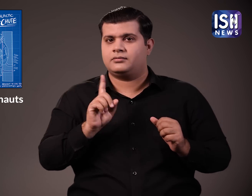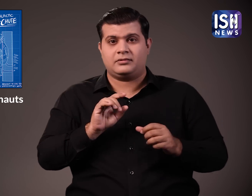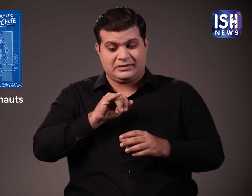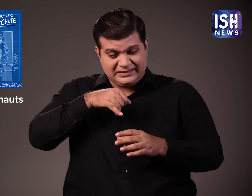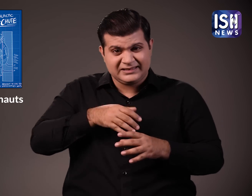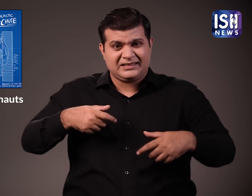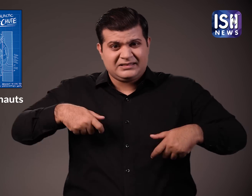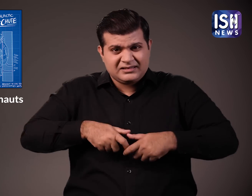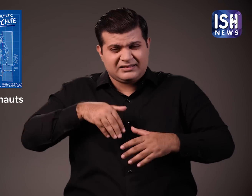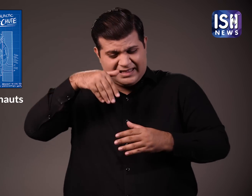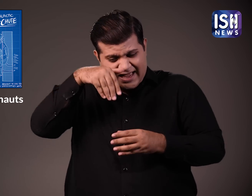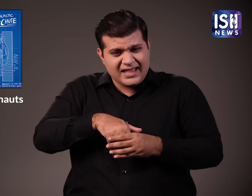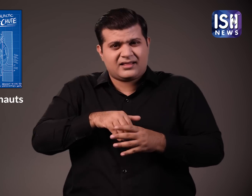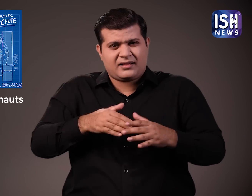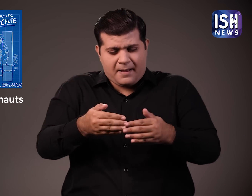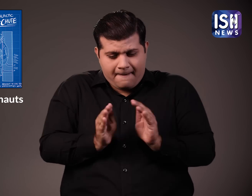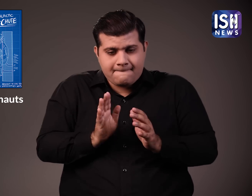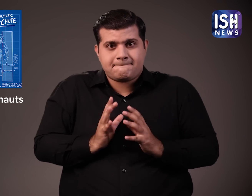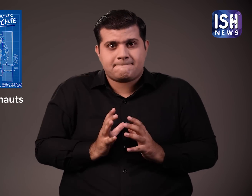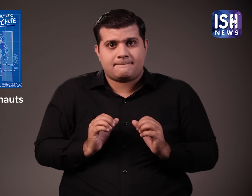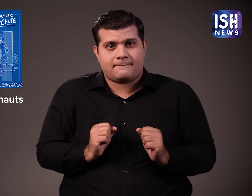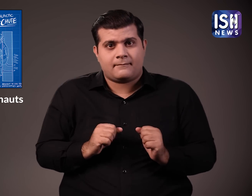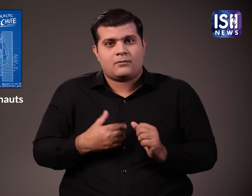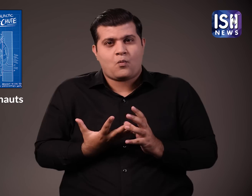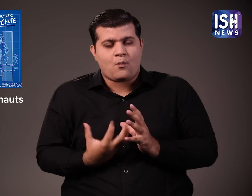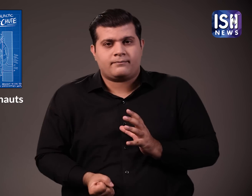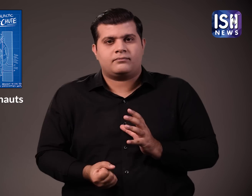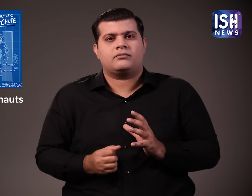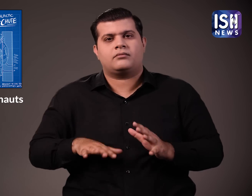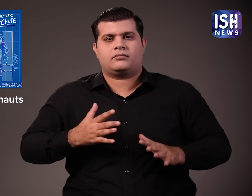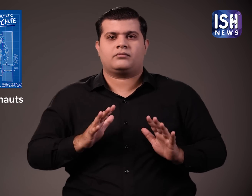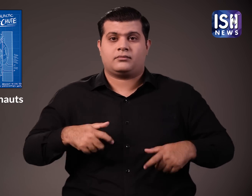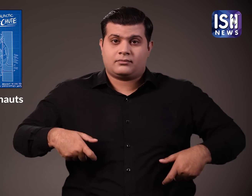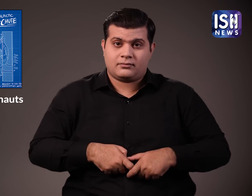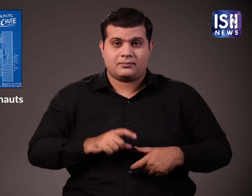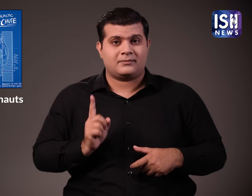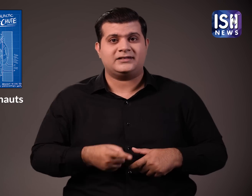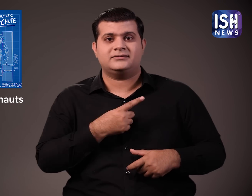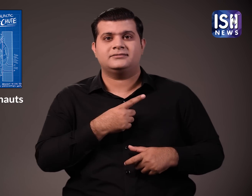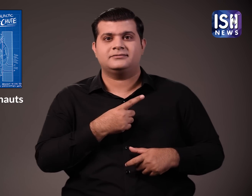Therefore, astronauts have to strap themselves into the toilet to ensure that waste ends up only inside it.